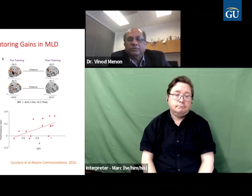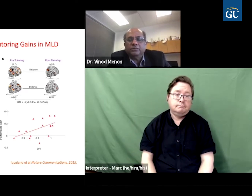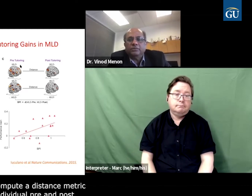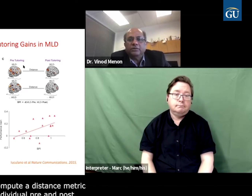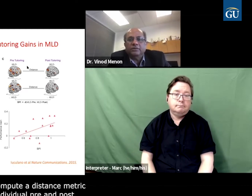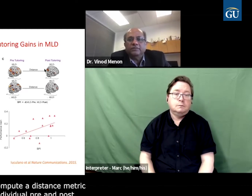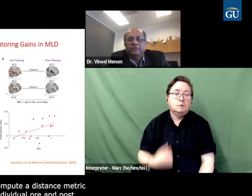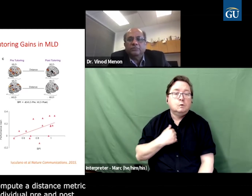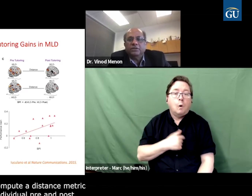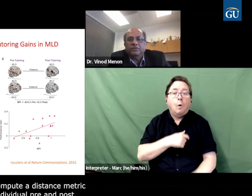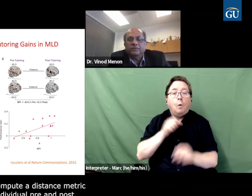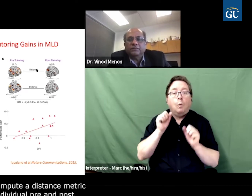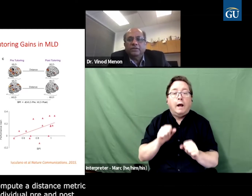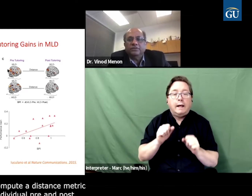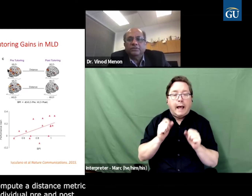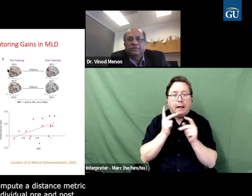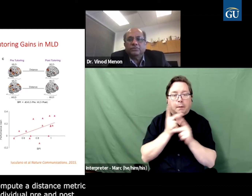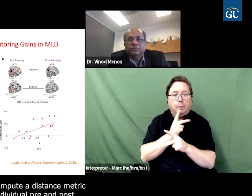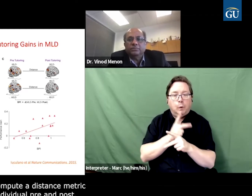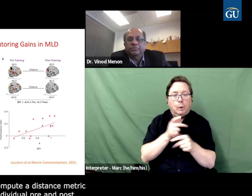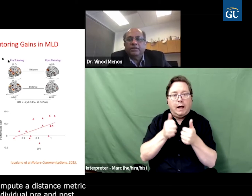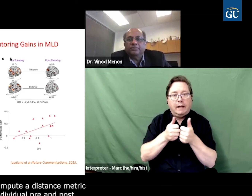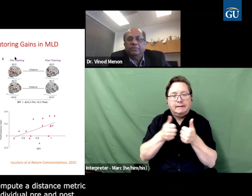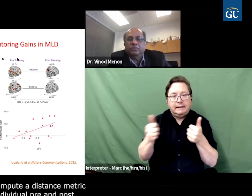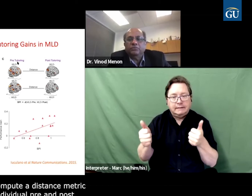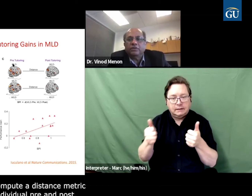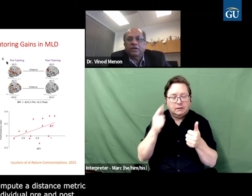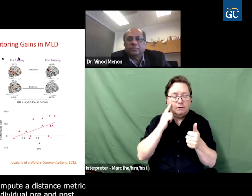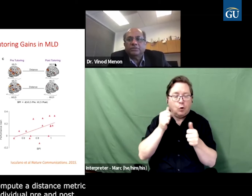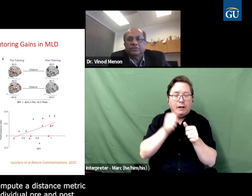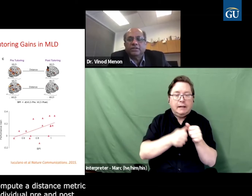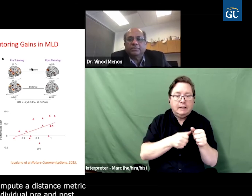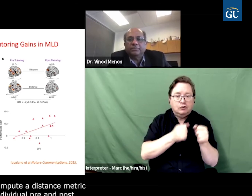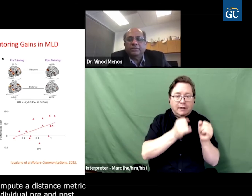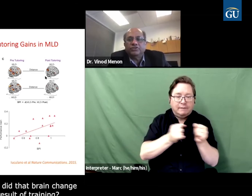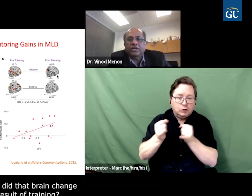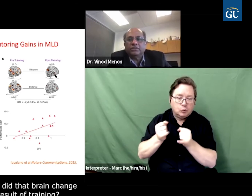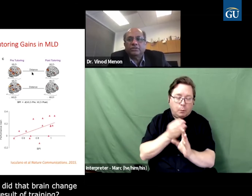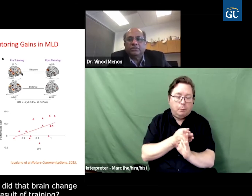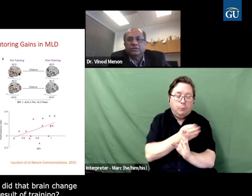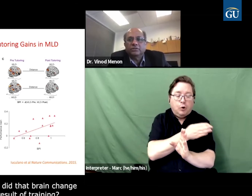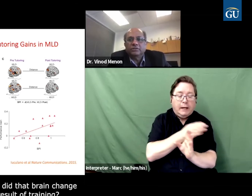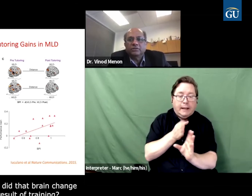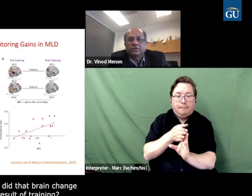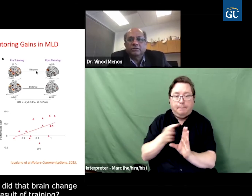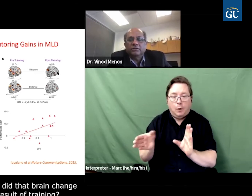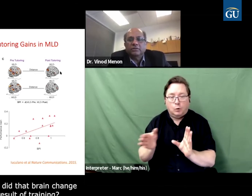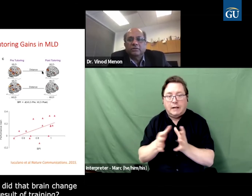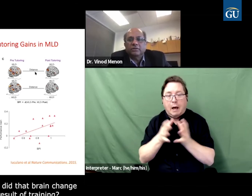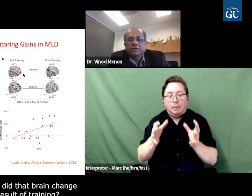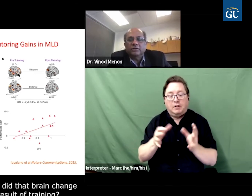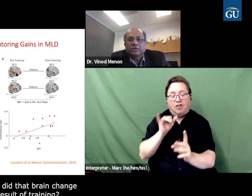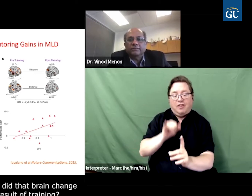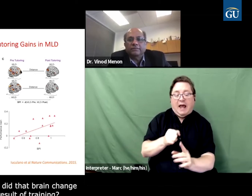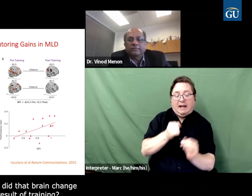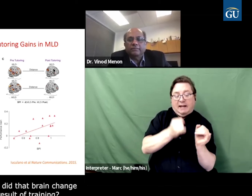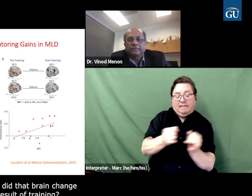so we can compute a distance metric for each individual pre and post how much